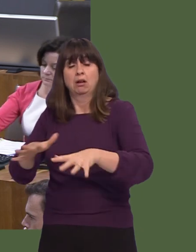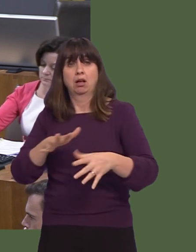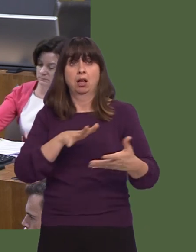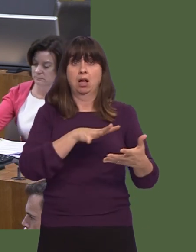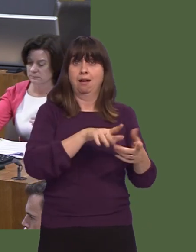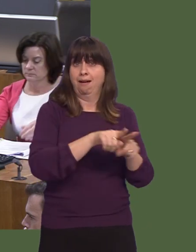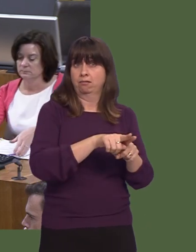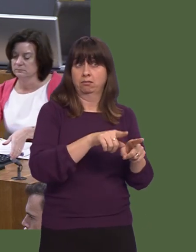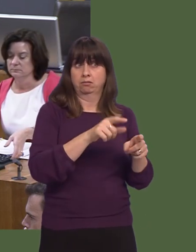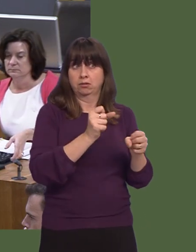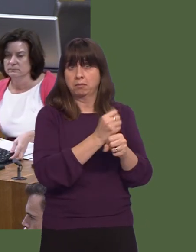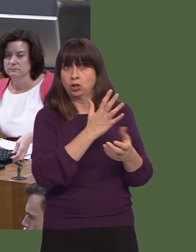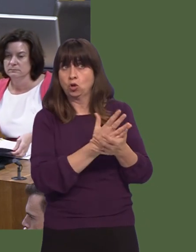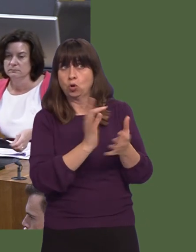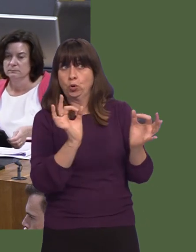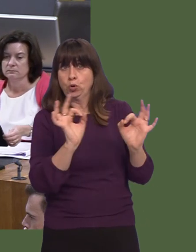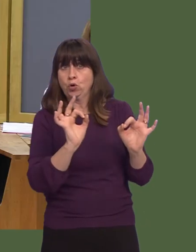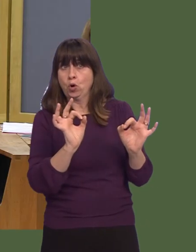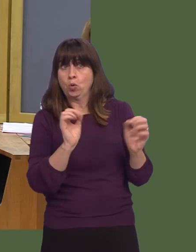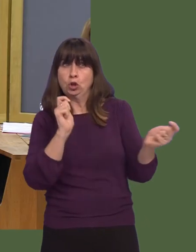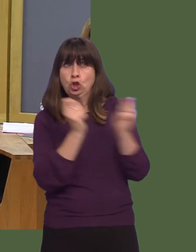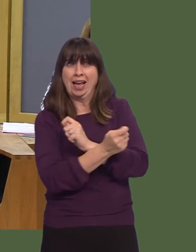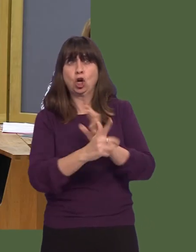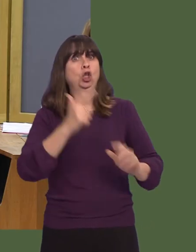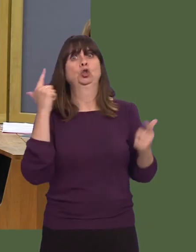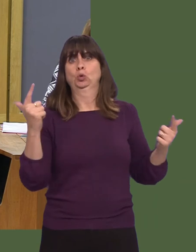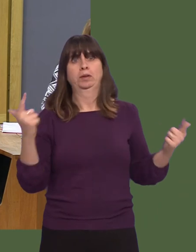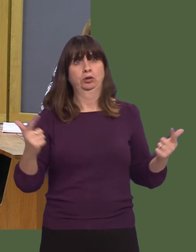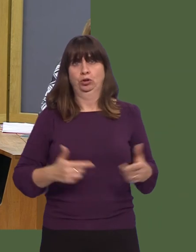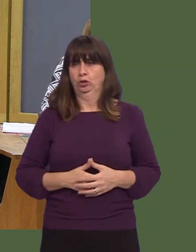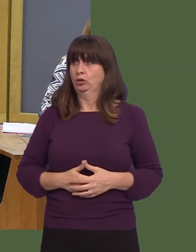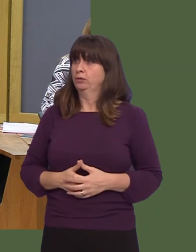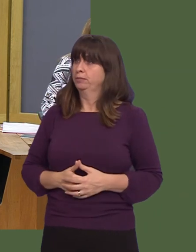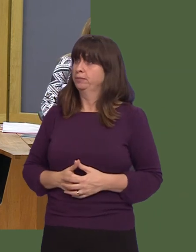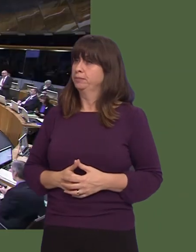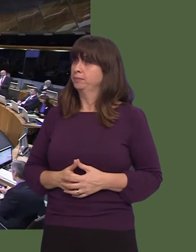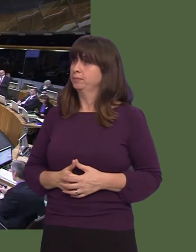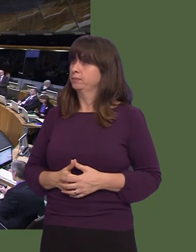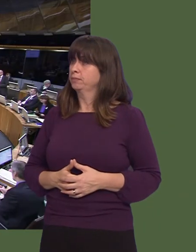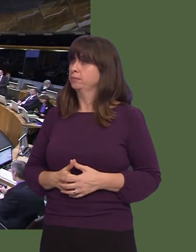Thomas. Simon Thomas AM: Diolch, Llywydd. Fe ddywedodd